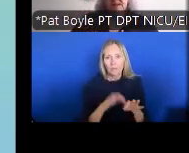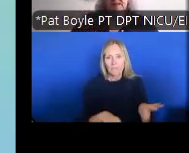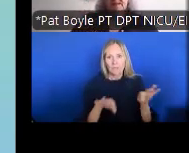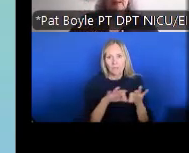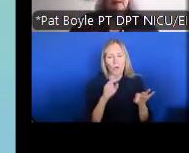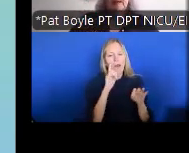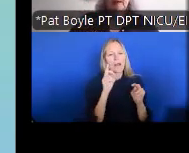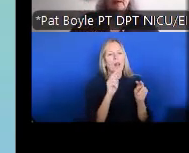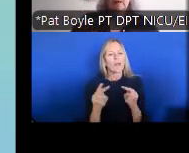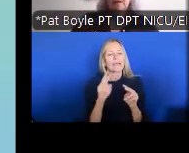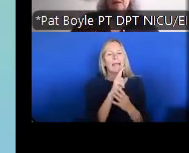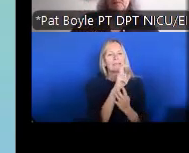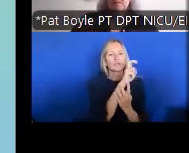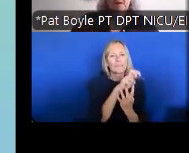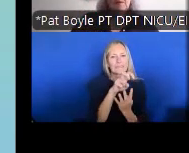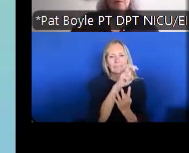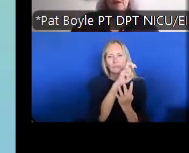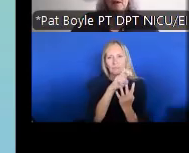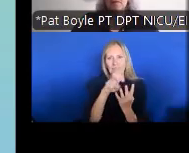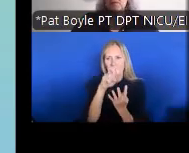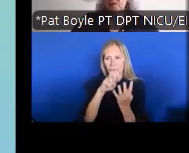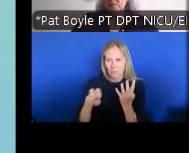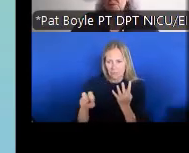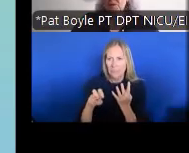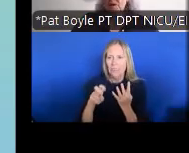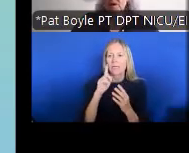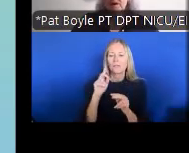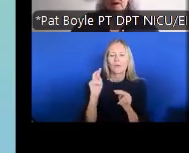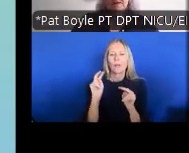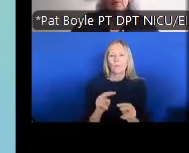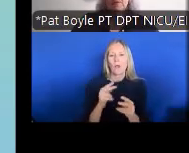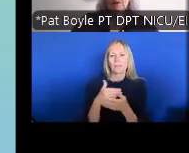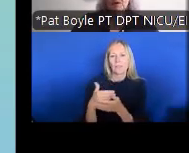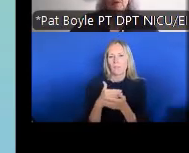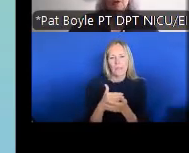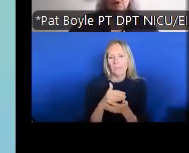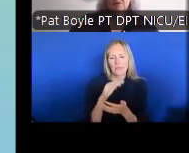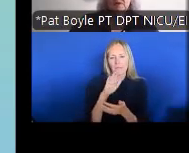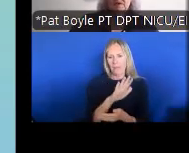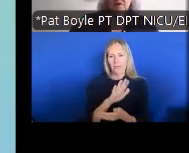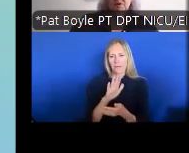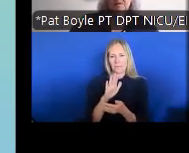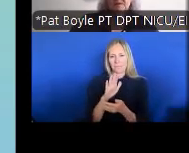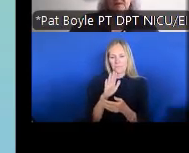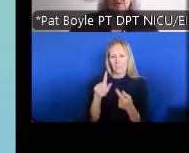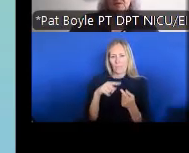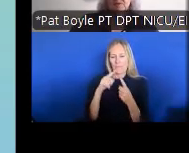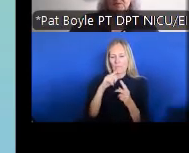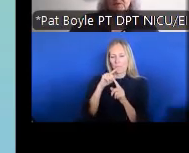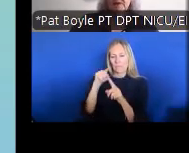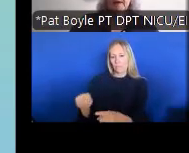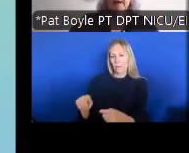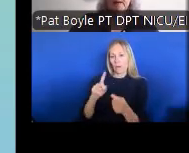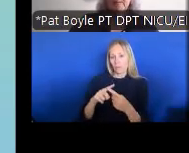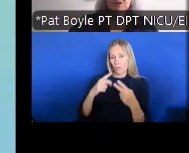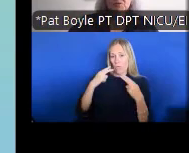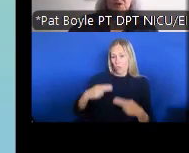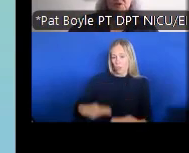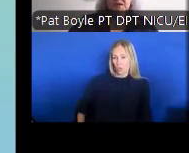states. It looks at the baby's behavioral repertoire as they respond to human and non-human sensory input. Habituation and